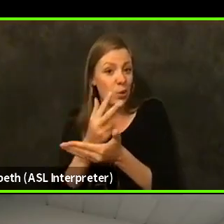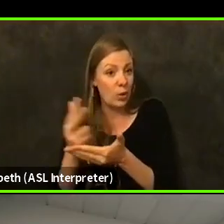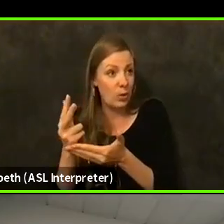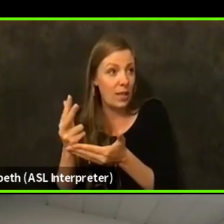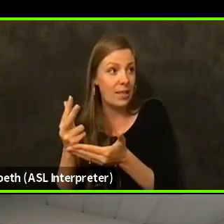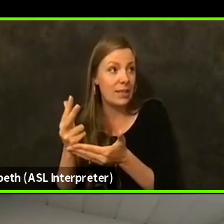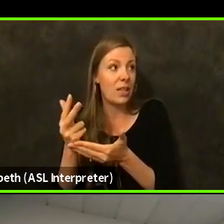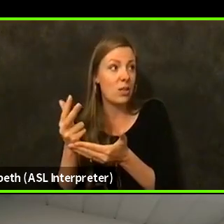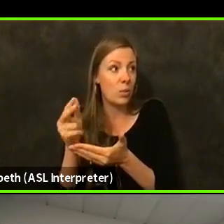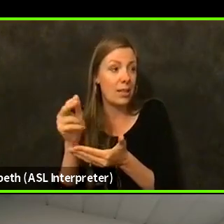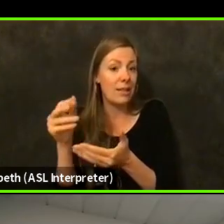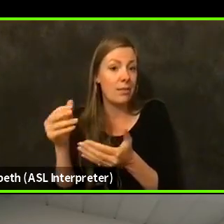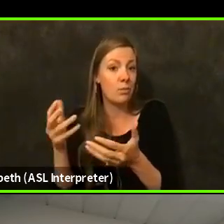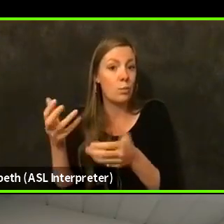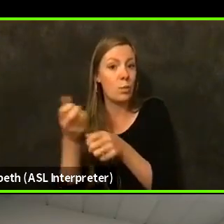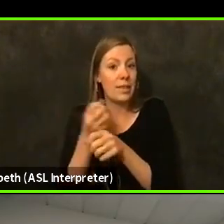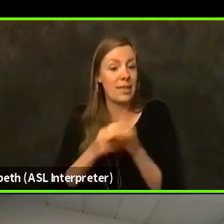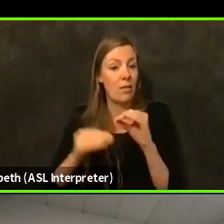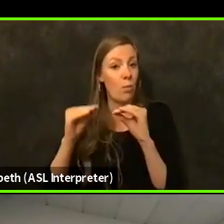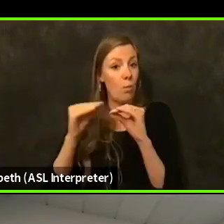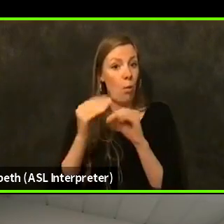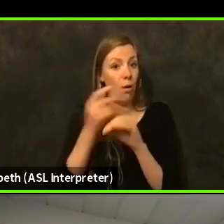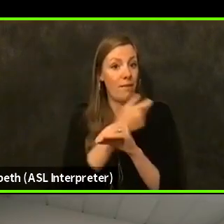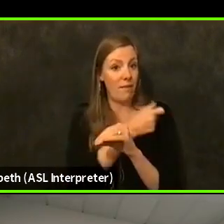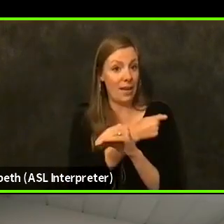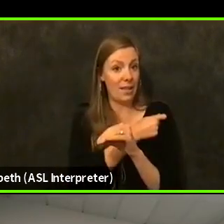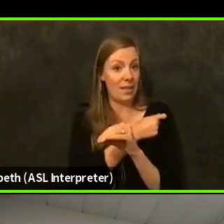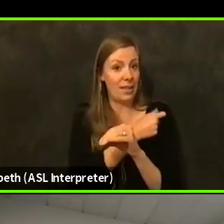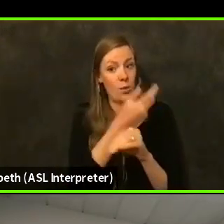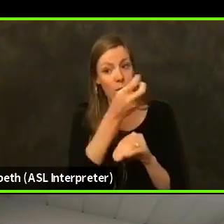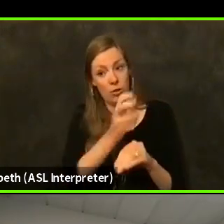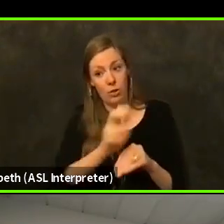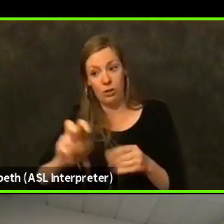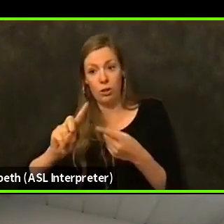increases and as we go to the third party administrator, when we expect we're going